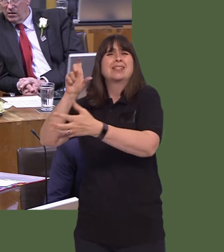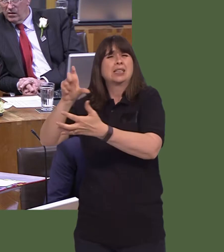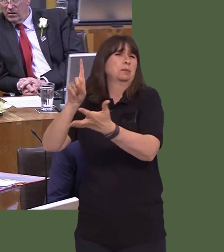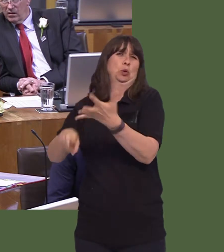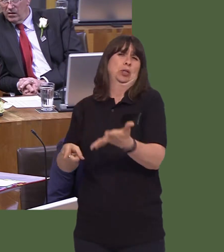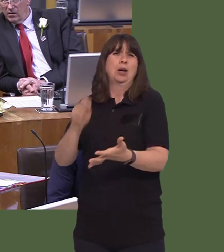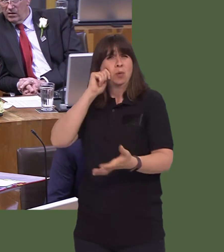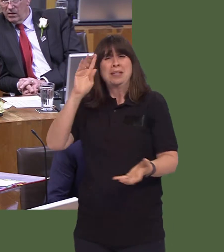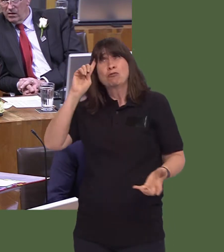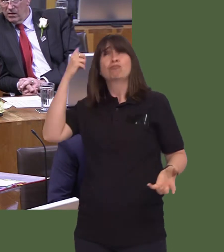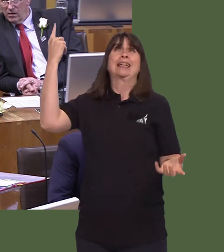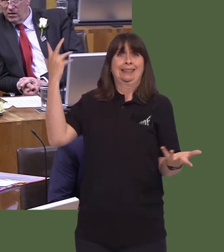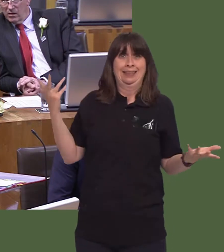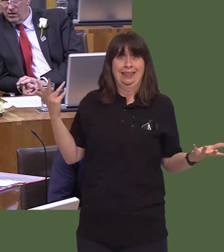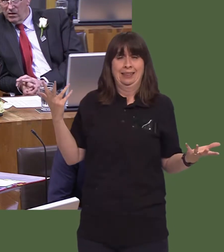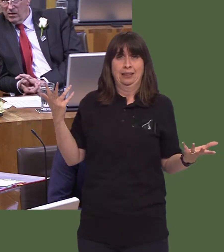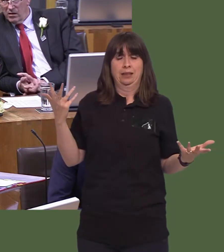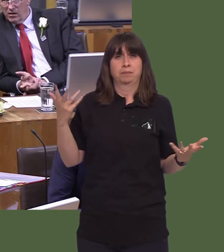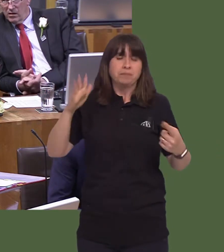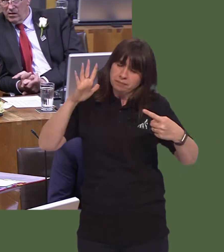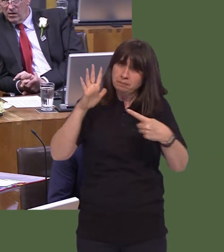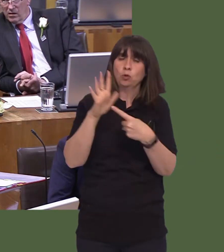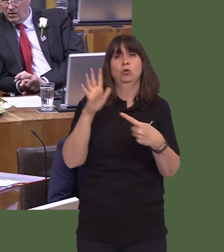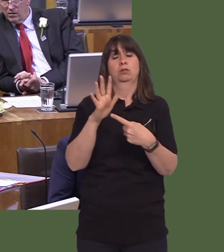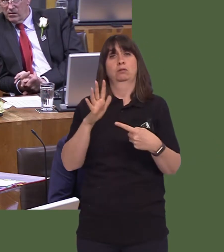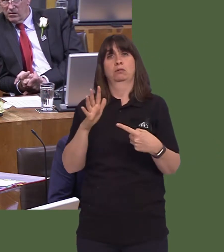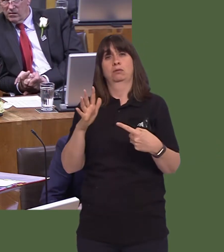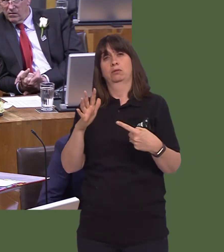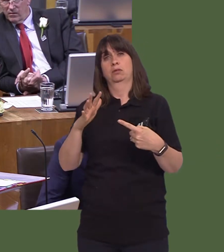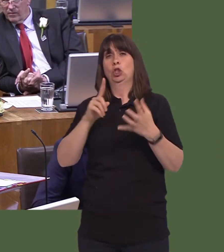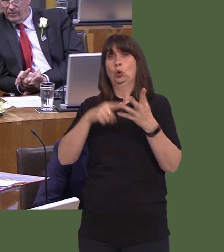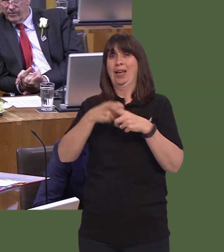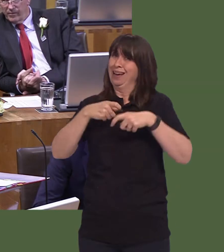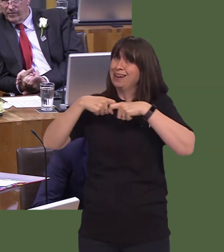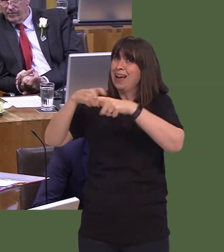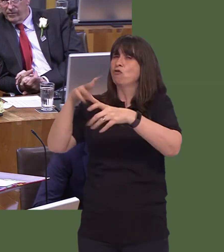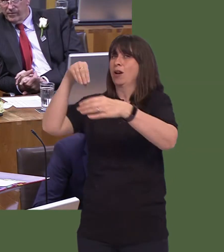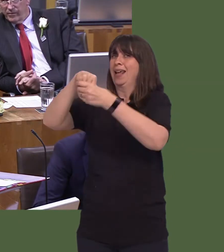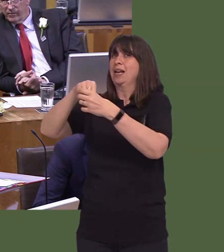It is hugely important that the UK remains within the customs union. Trade policy is not devolvedóthat is reality.